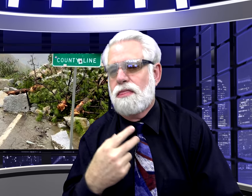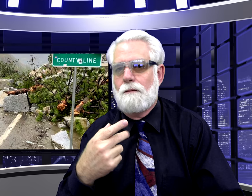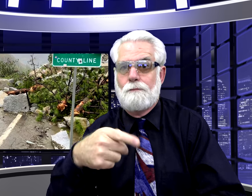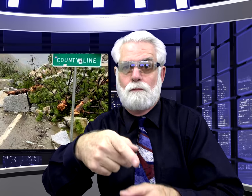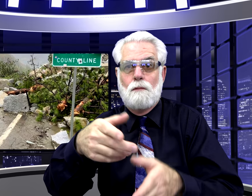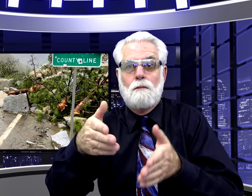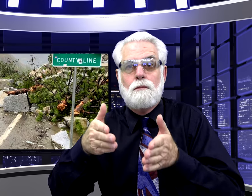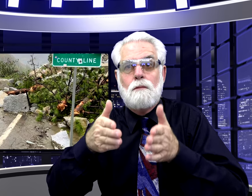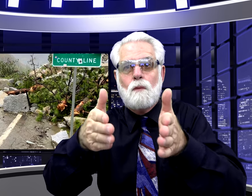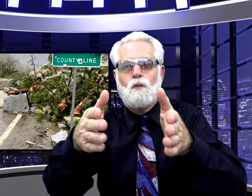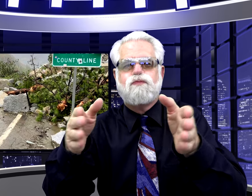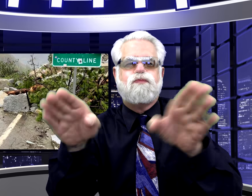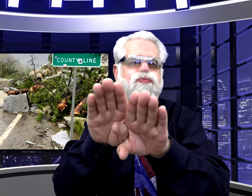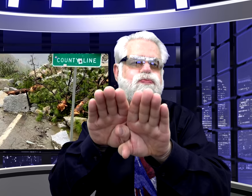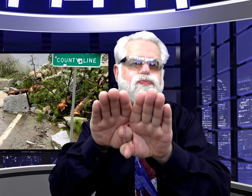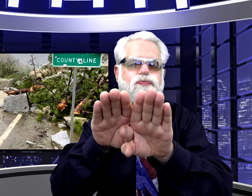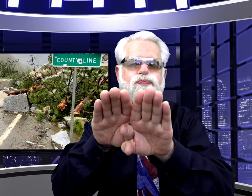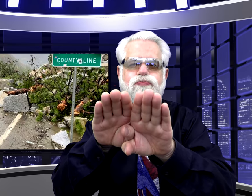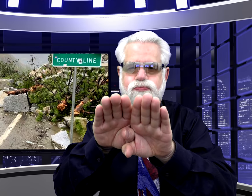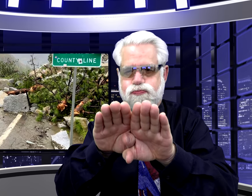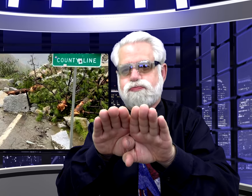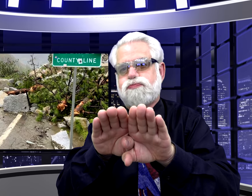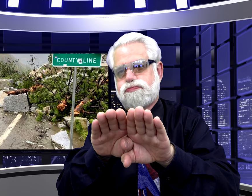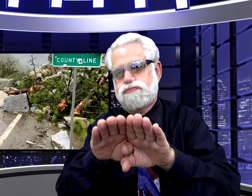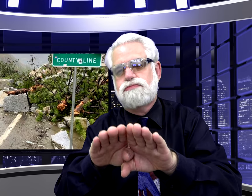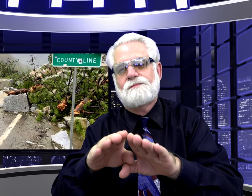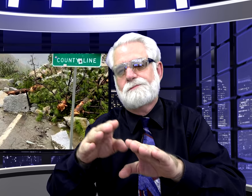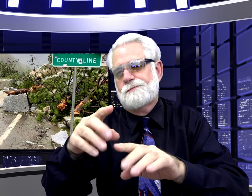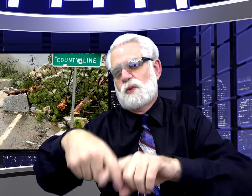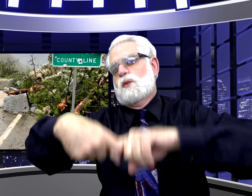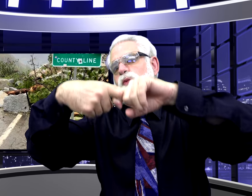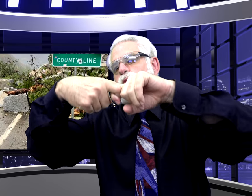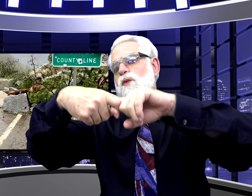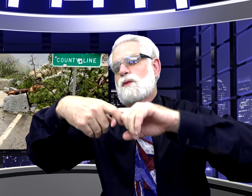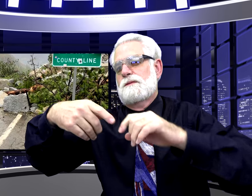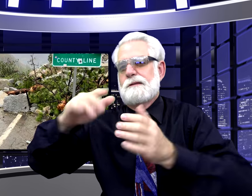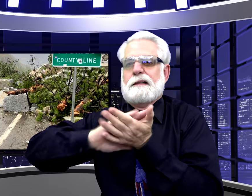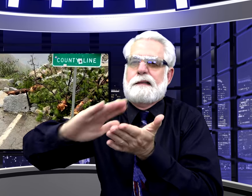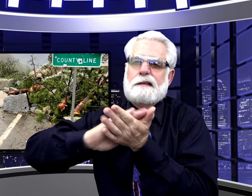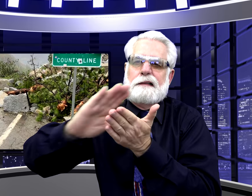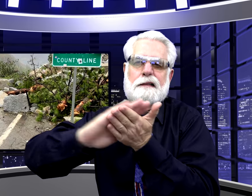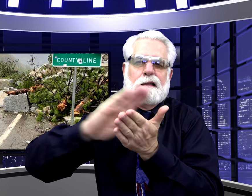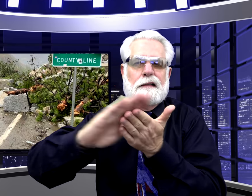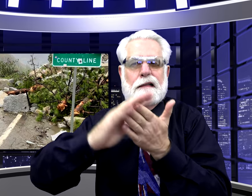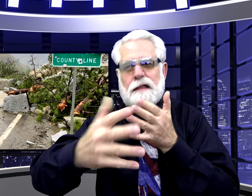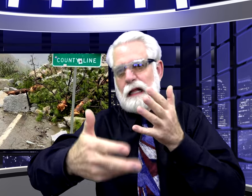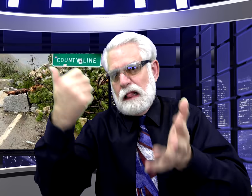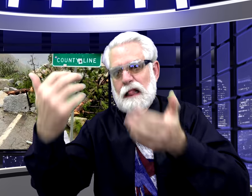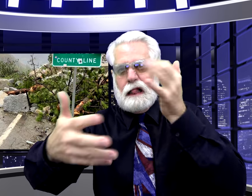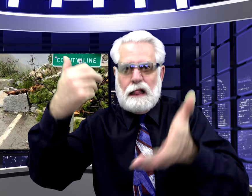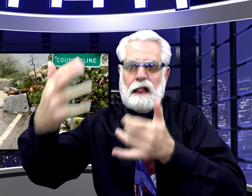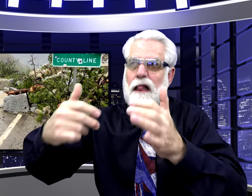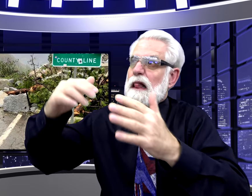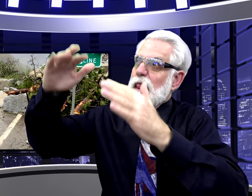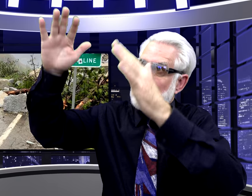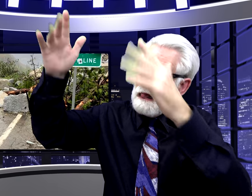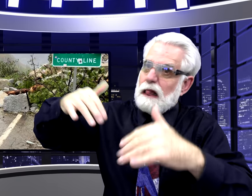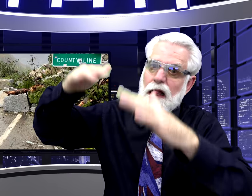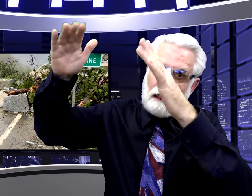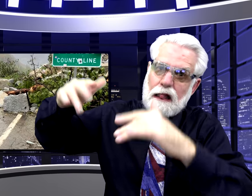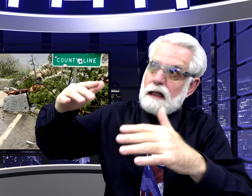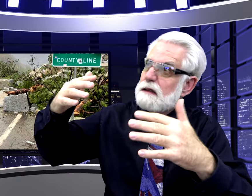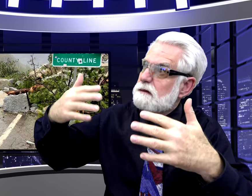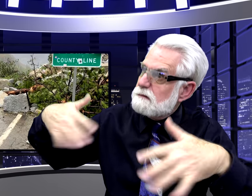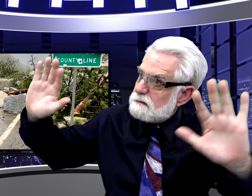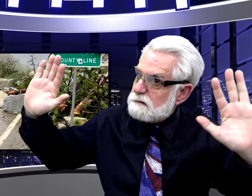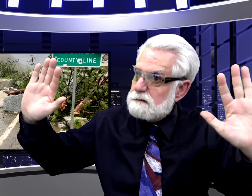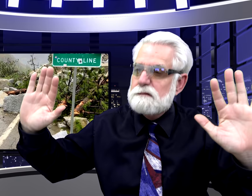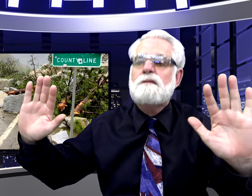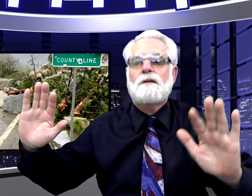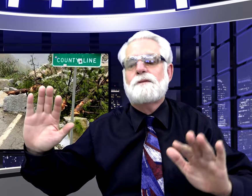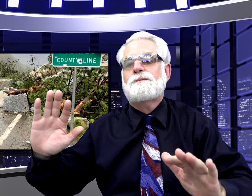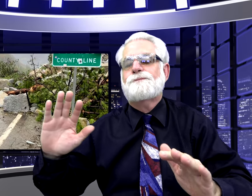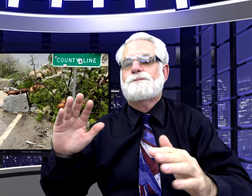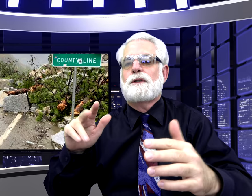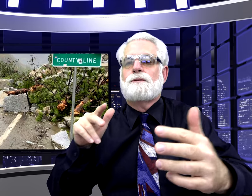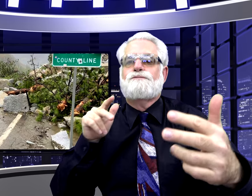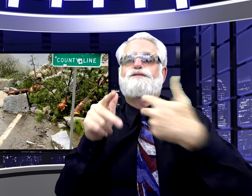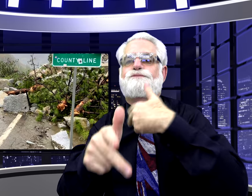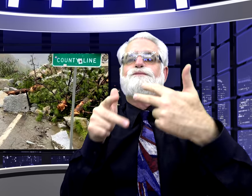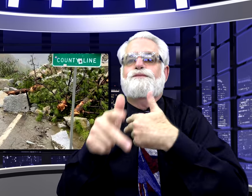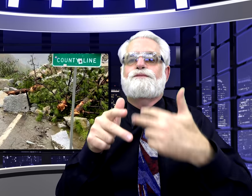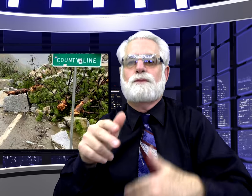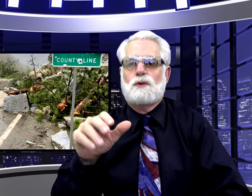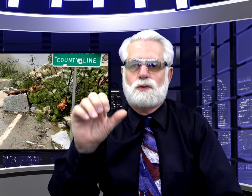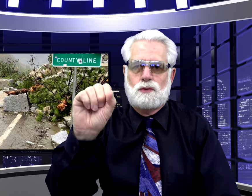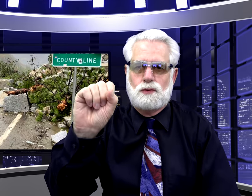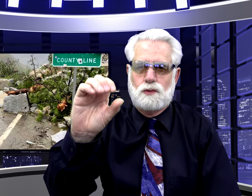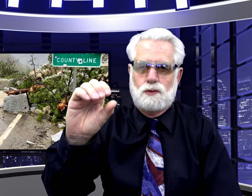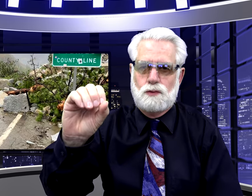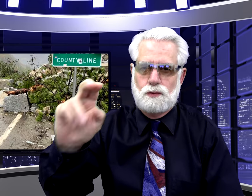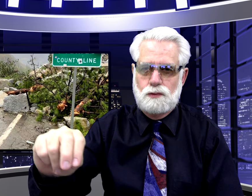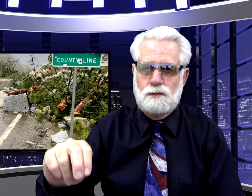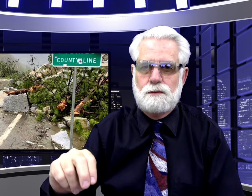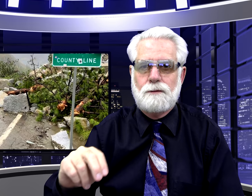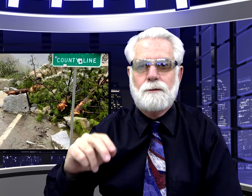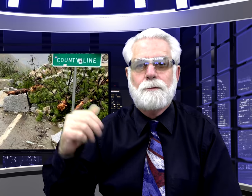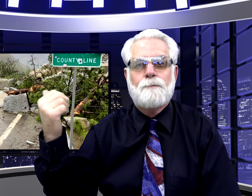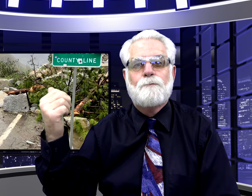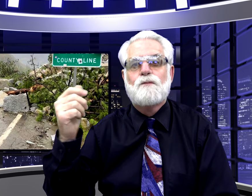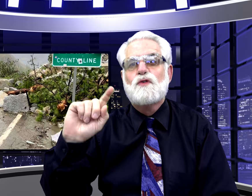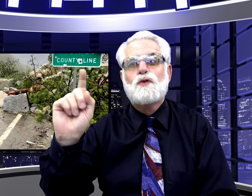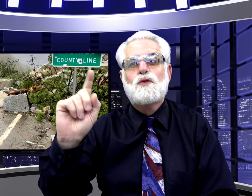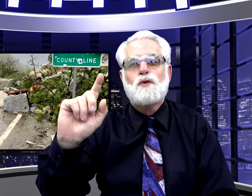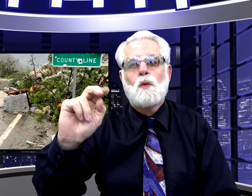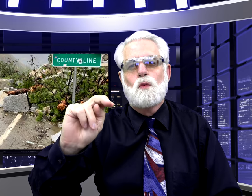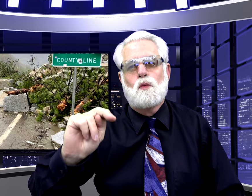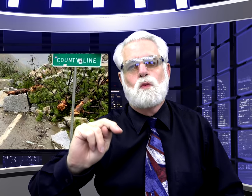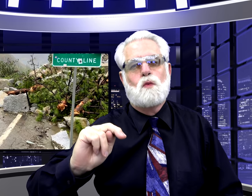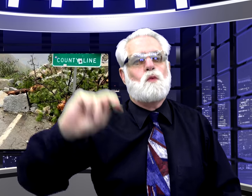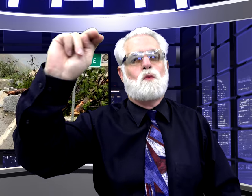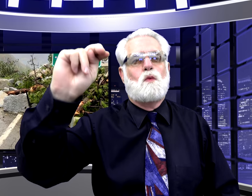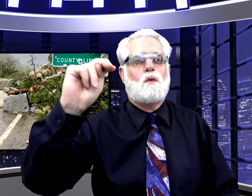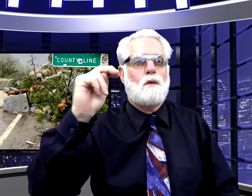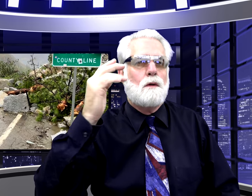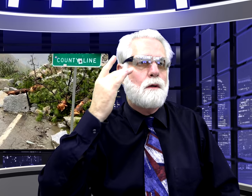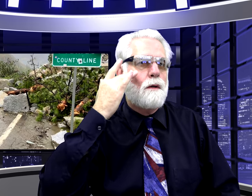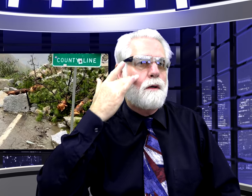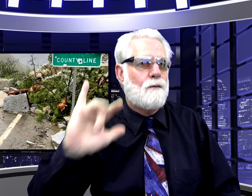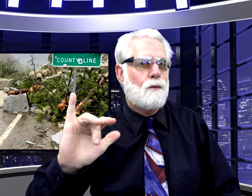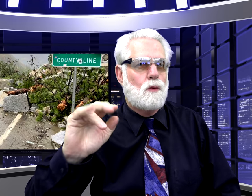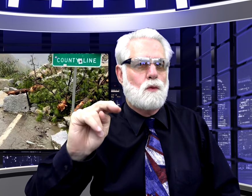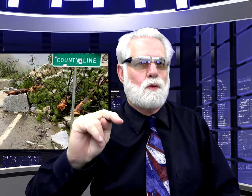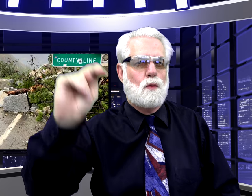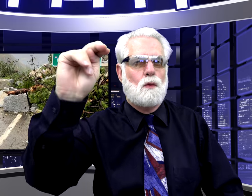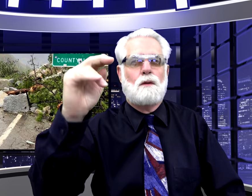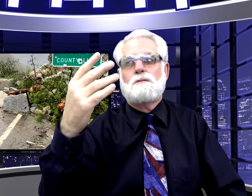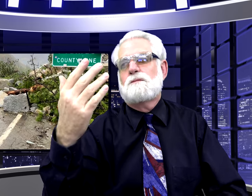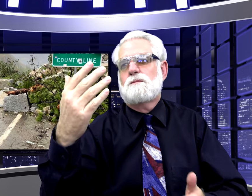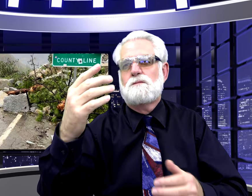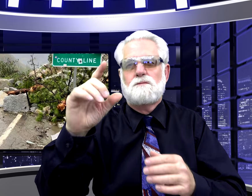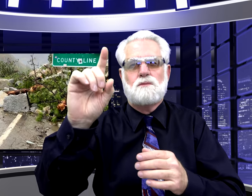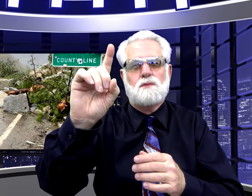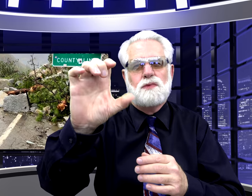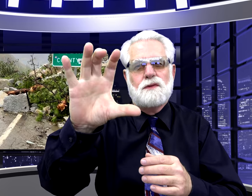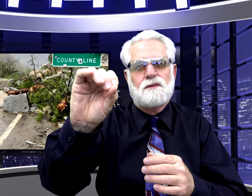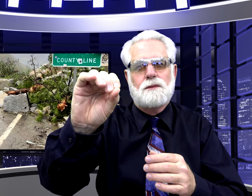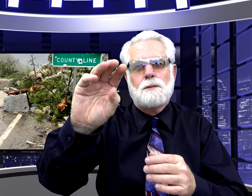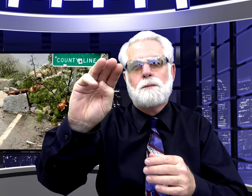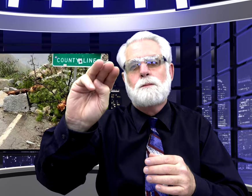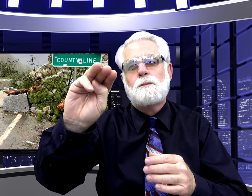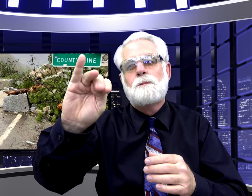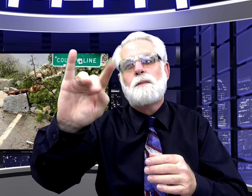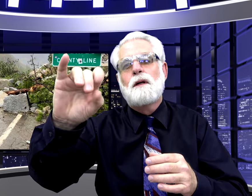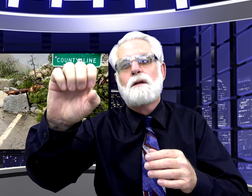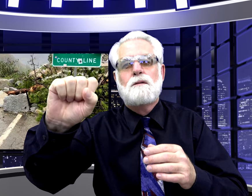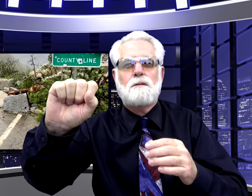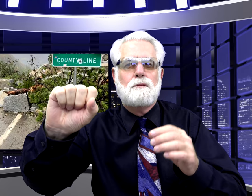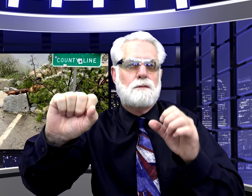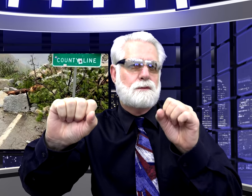The road is now closed until they can clean all the debris off. Where did this happen? Northern California close to San Francisco about 150 miles